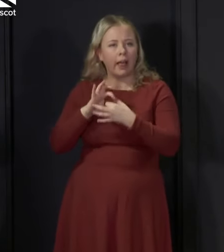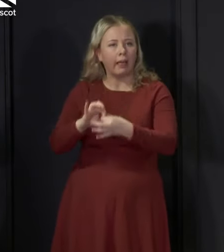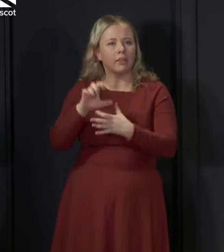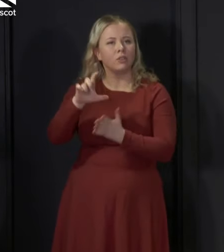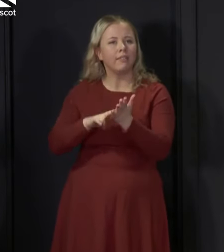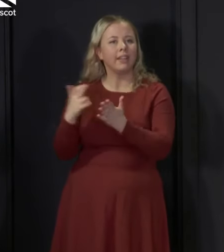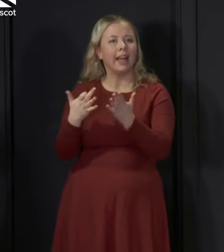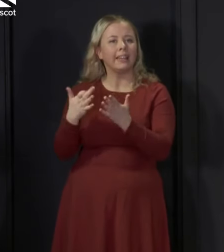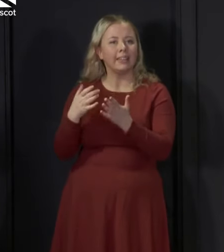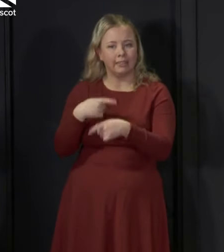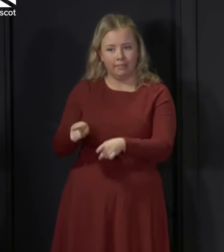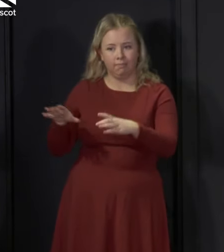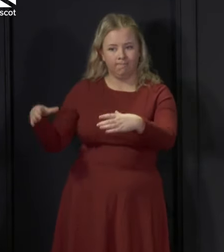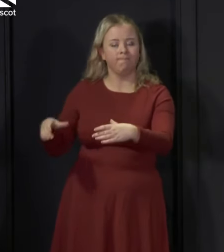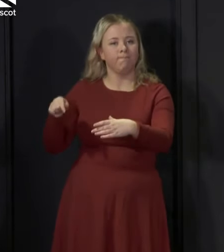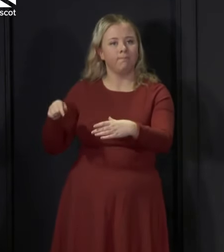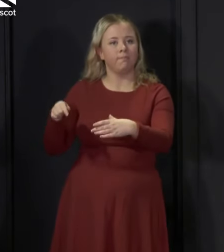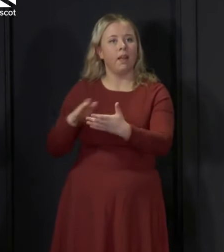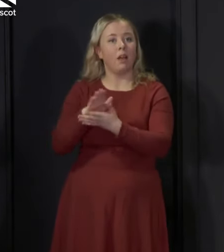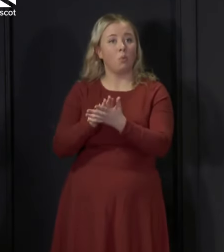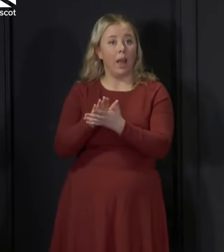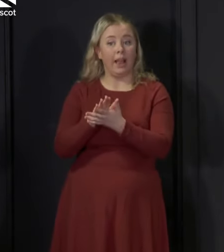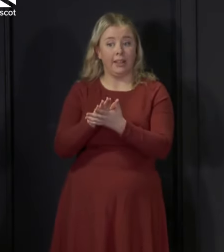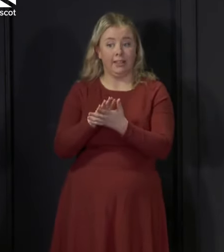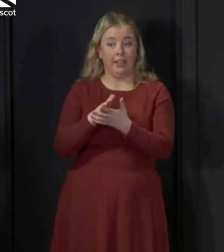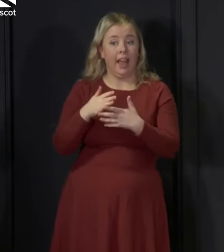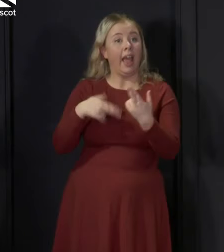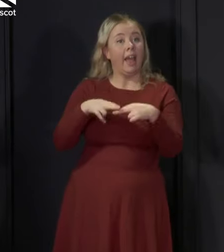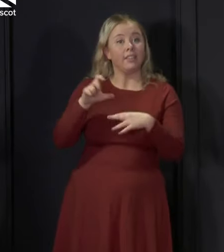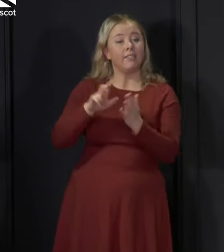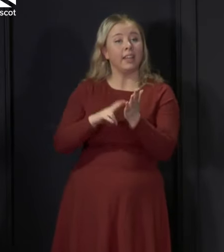So it includes cases where COVID is entered on the death certificate as a suspected cause